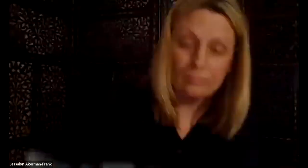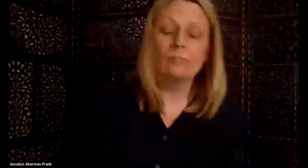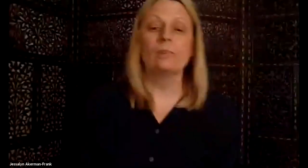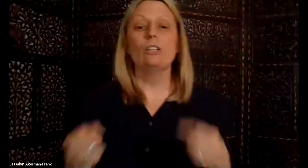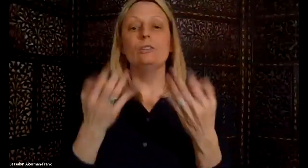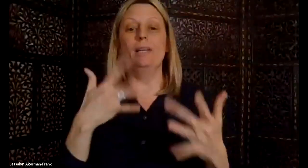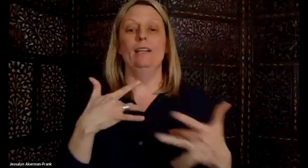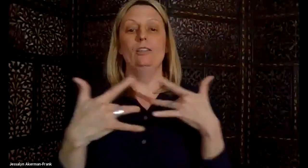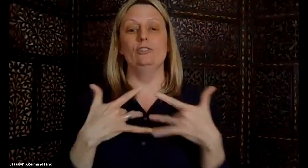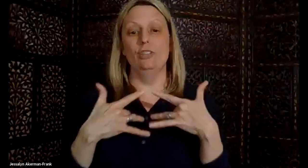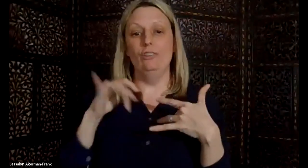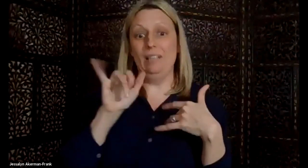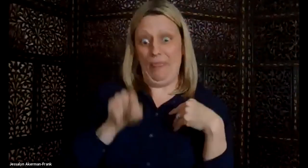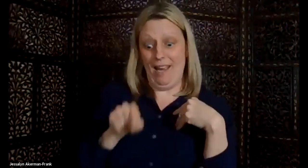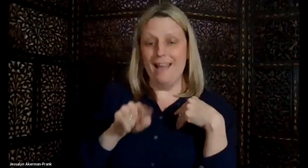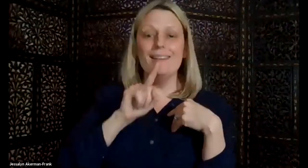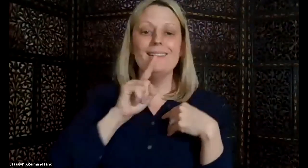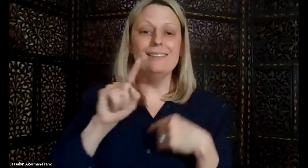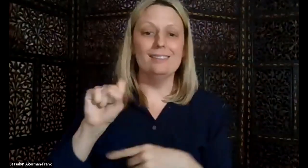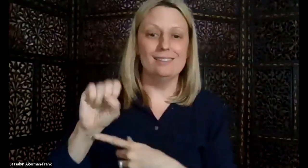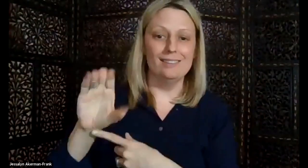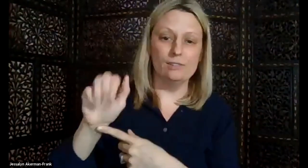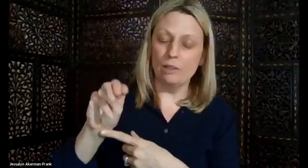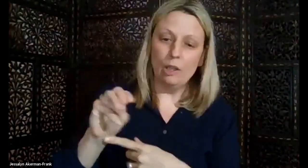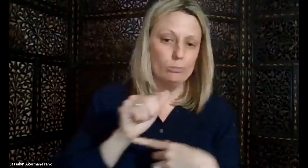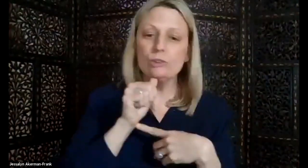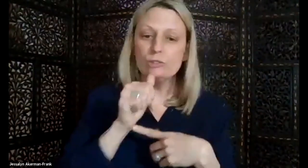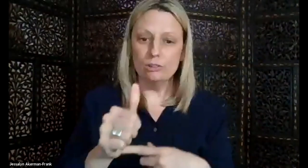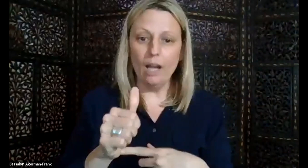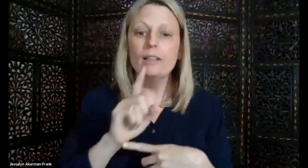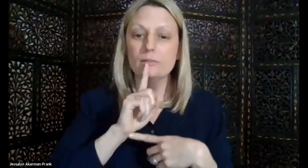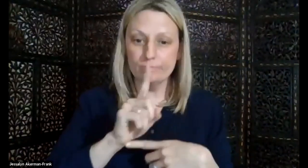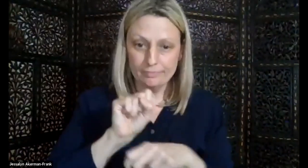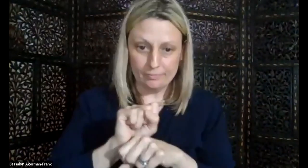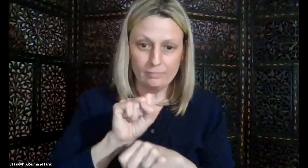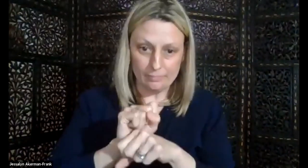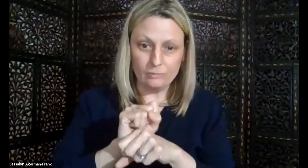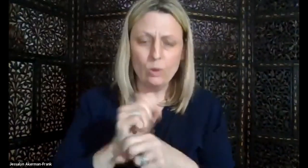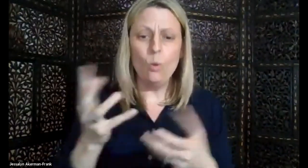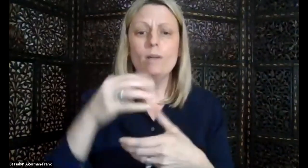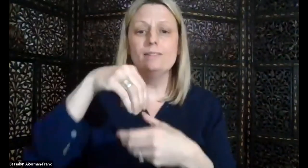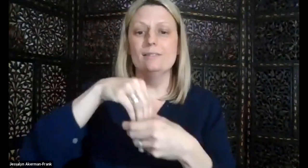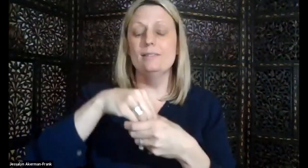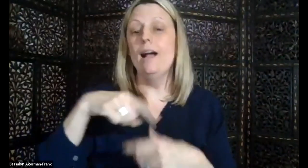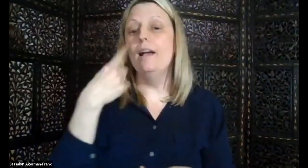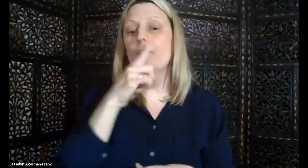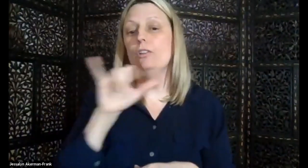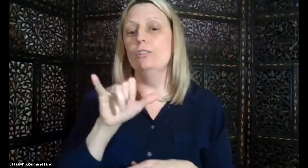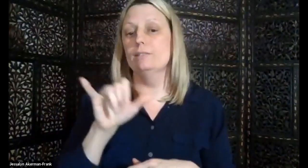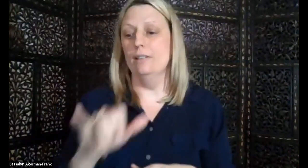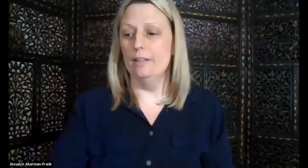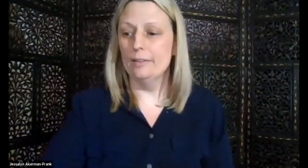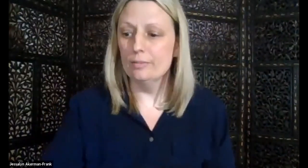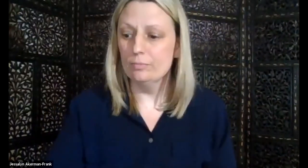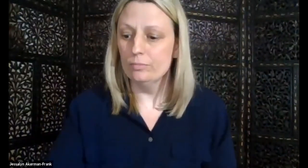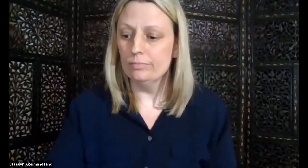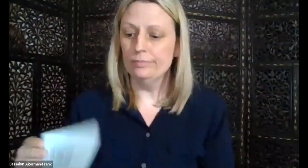postcard, but got this instead.